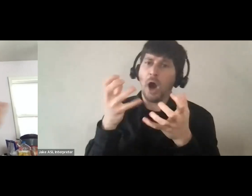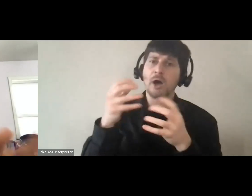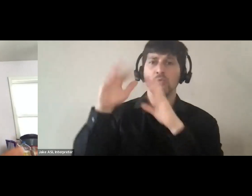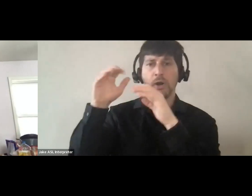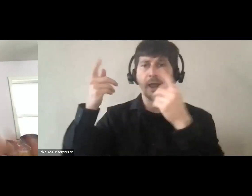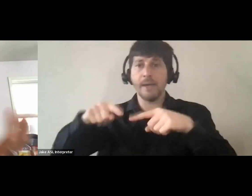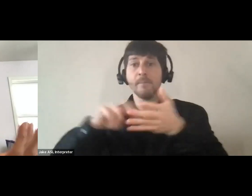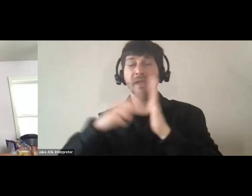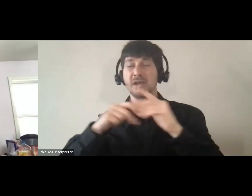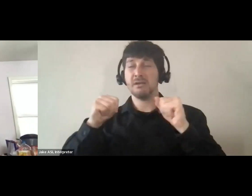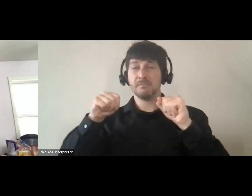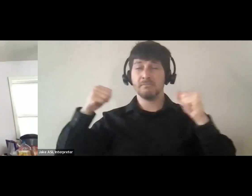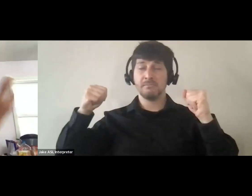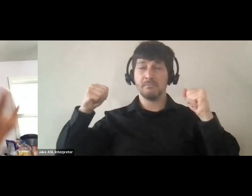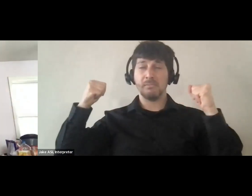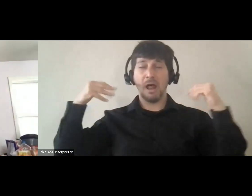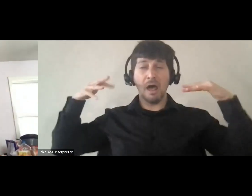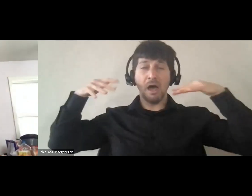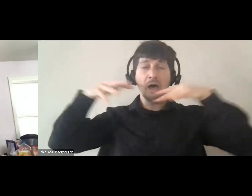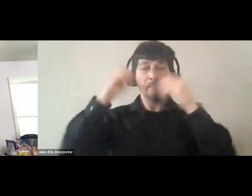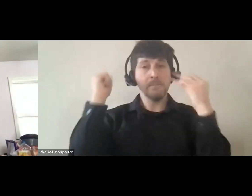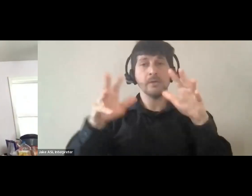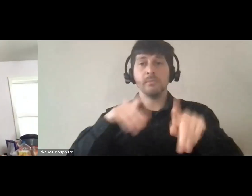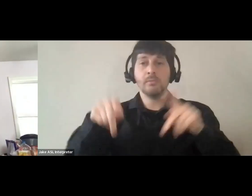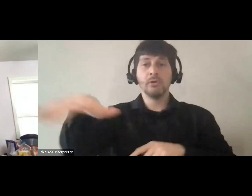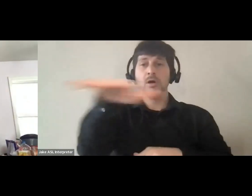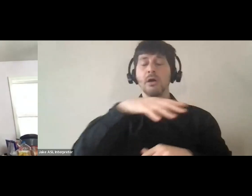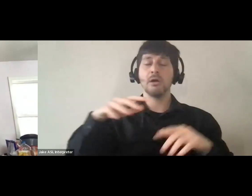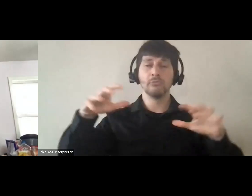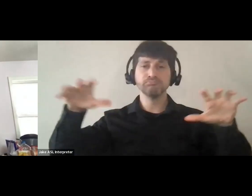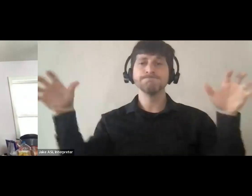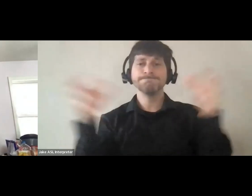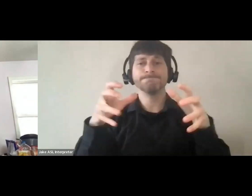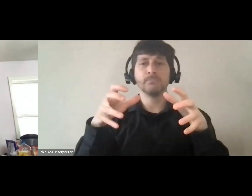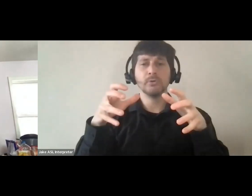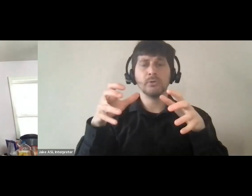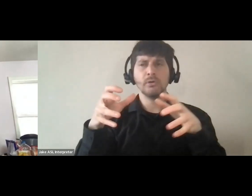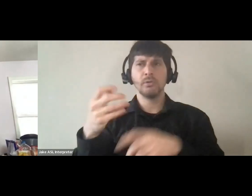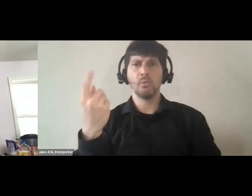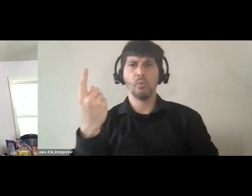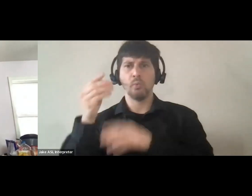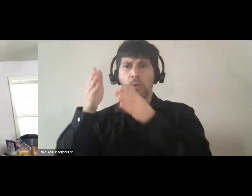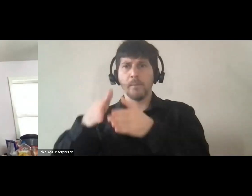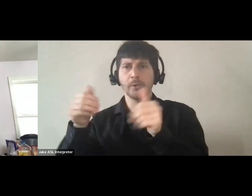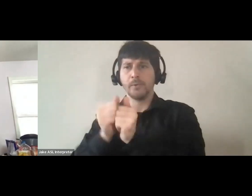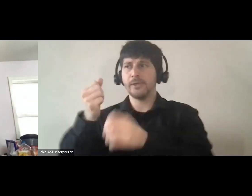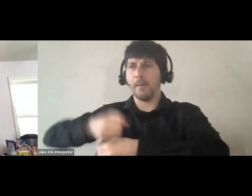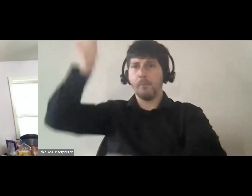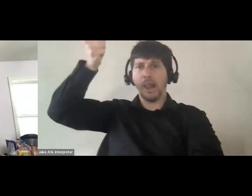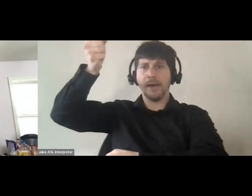And they decided that after praying so hard they are going to come back the next day for the second day of praying for rain and rain will happen. So, we have this huge crowd the following day.